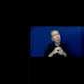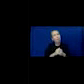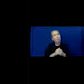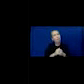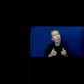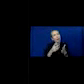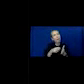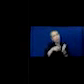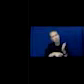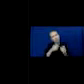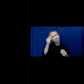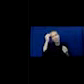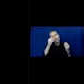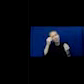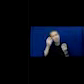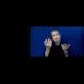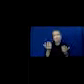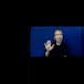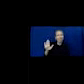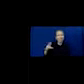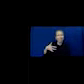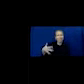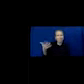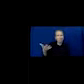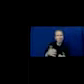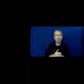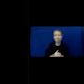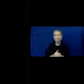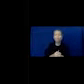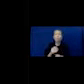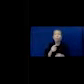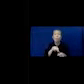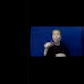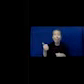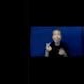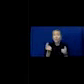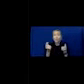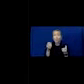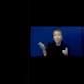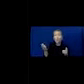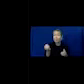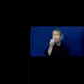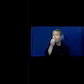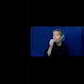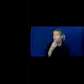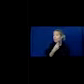What else do they do while they are at the mall? Do they go to a restaurant? How do they order?